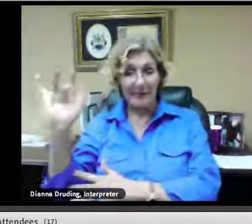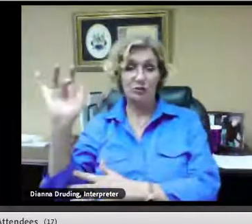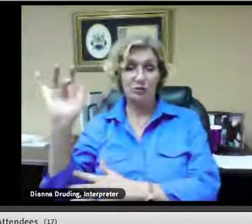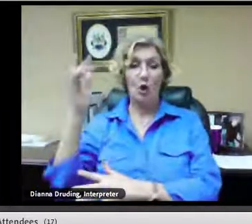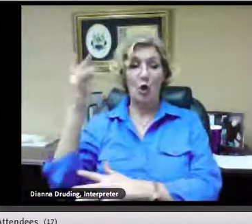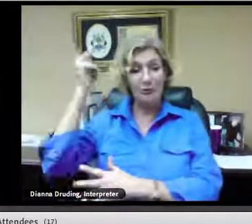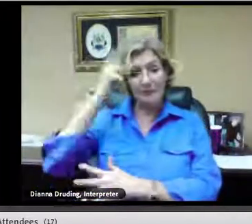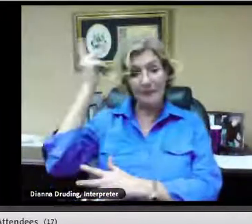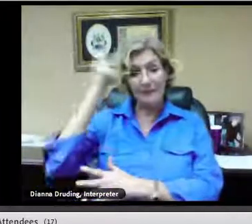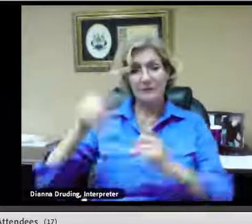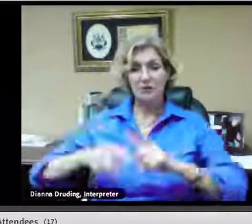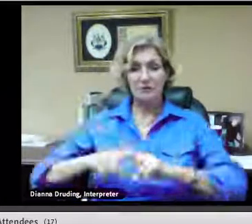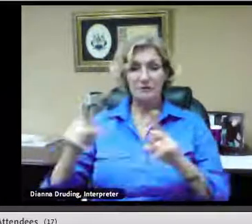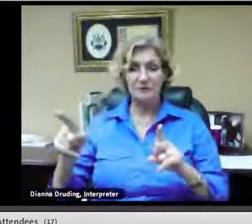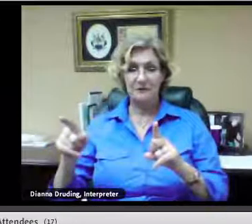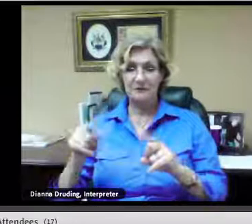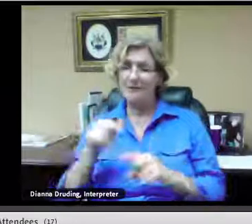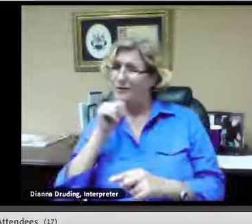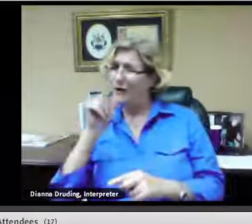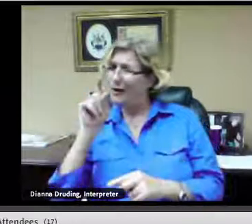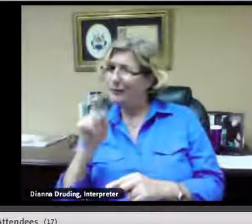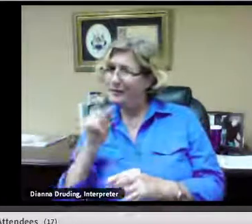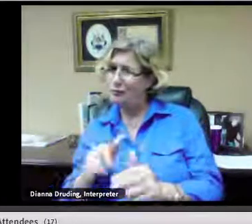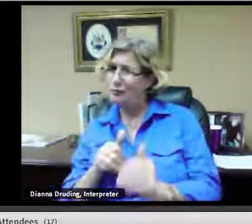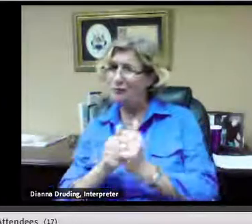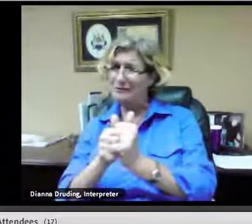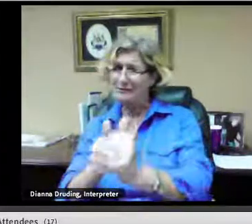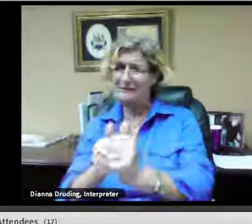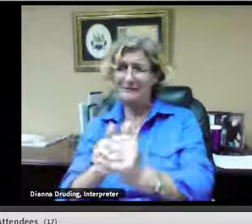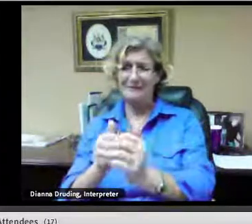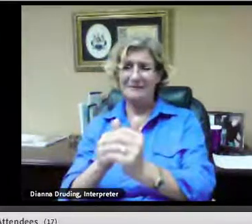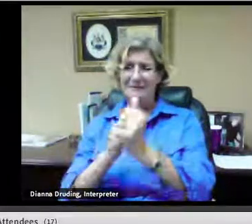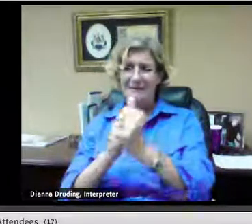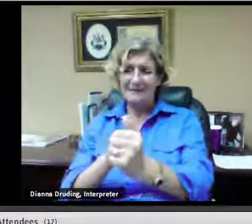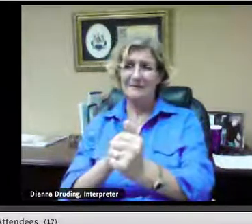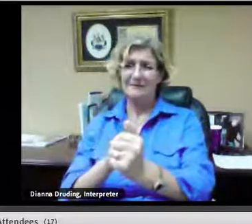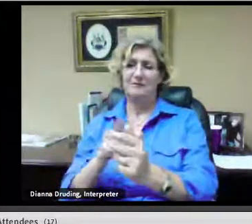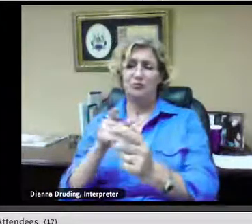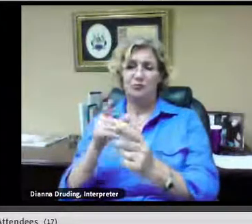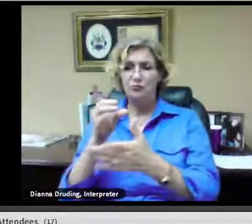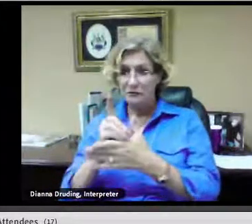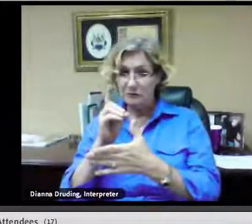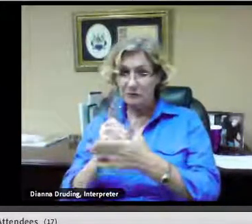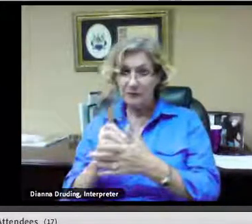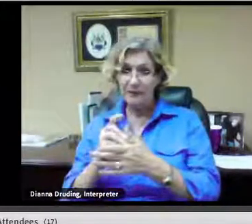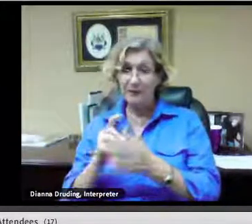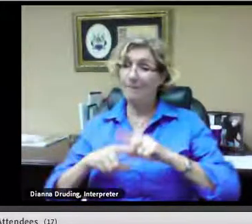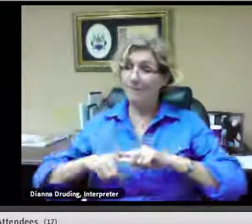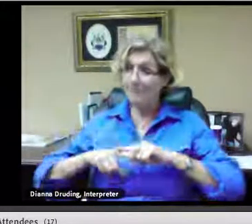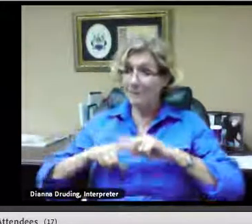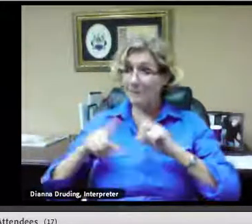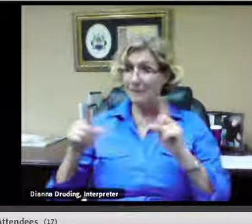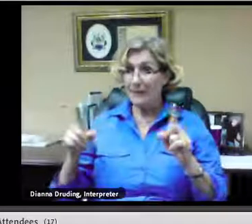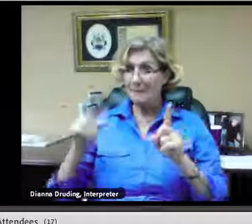labeling as a disability unless society fails to accommodate and include them. Okay.